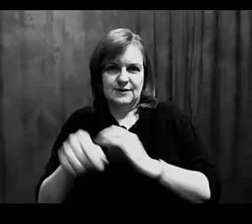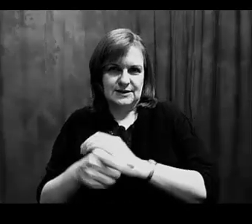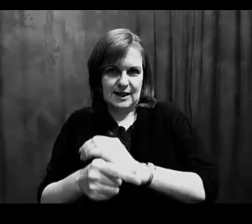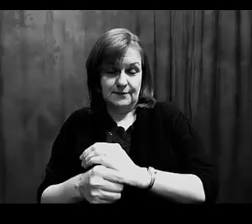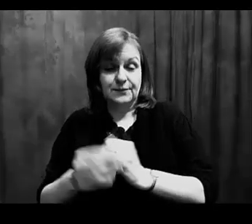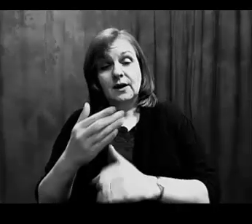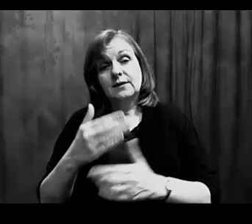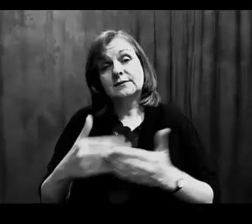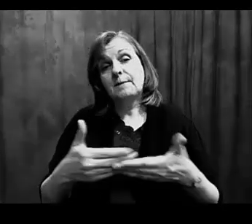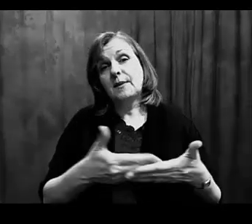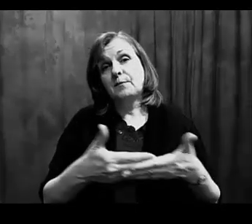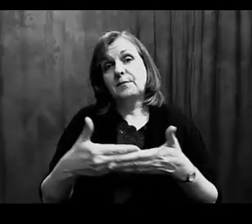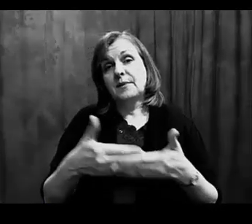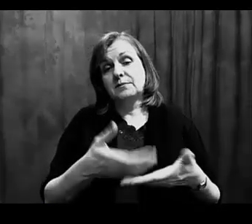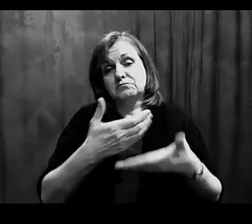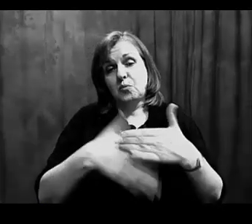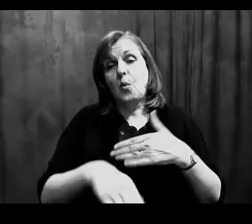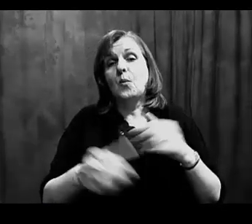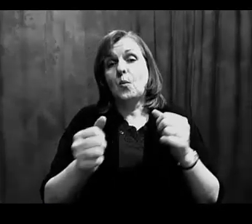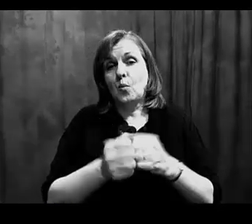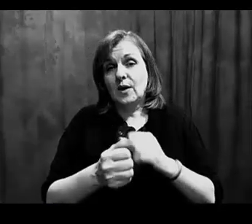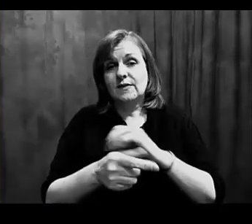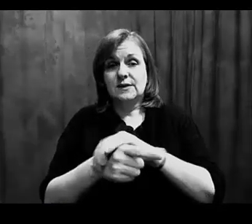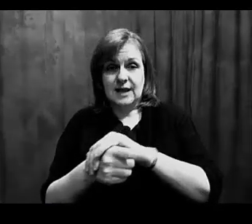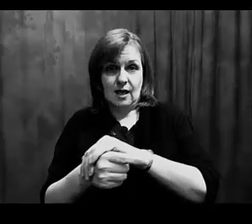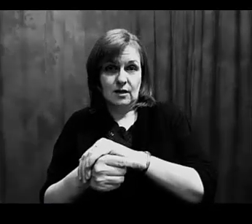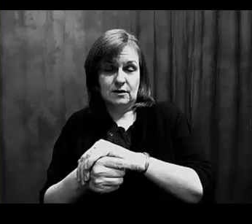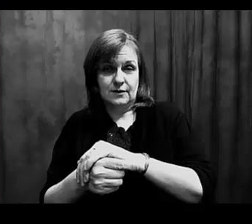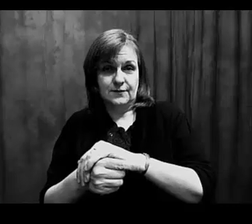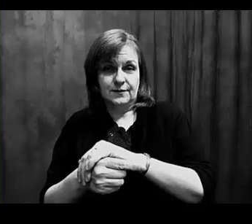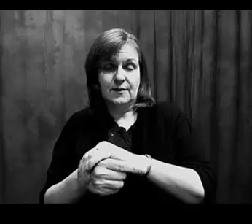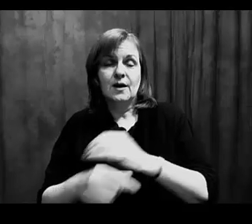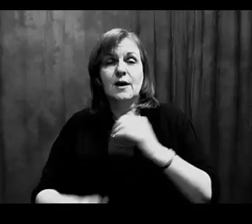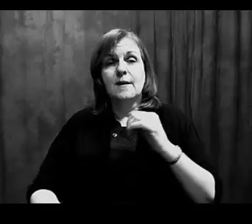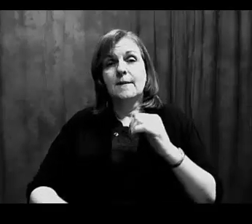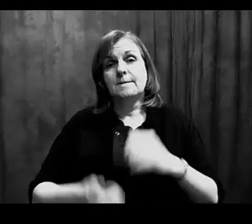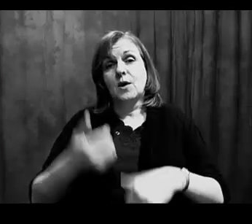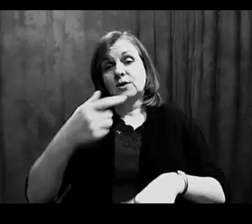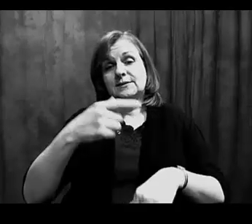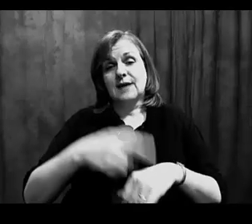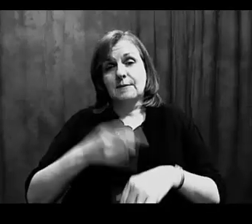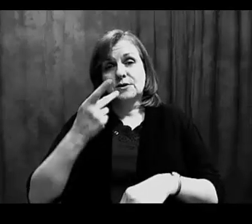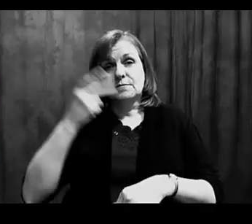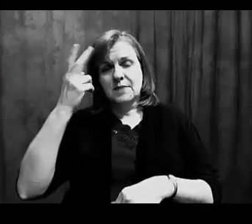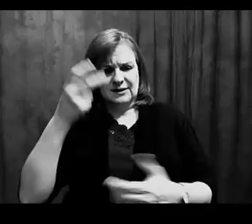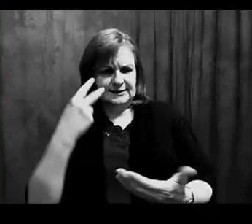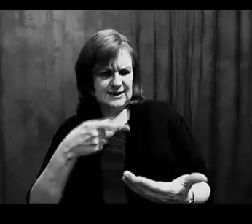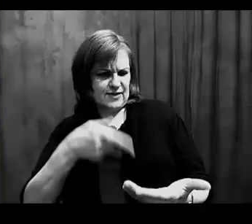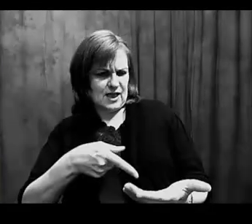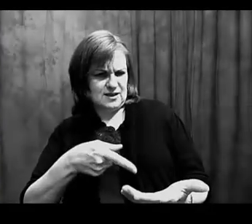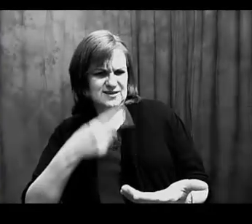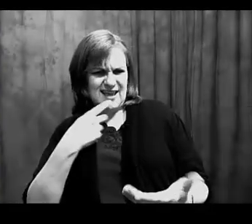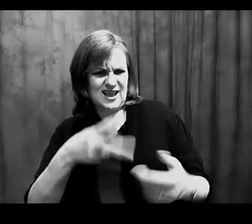so there are still some individuals [humans!] of course that are born with a tail and for most individuals the parents immediately say